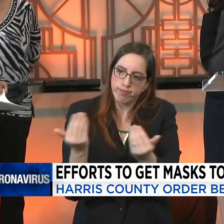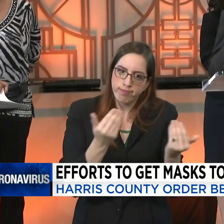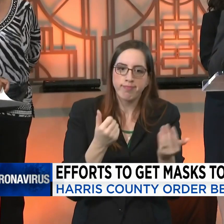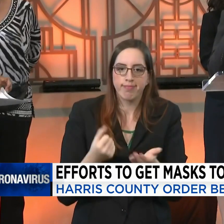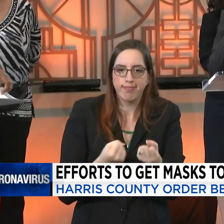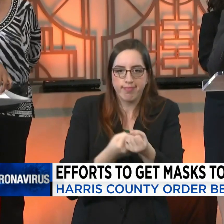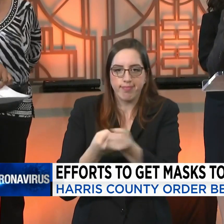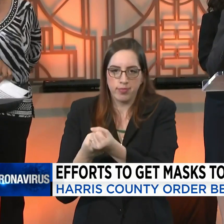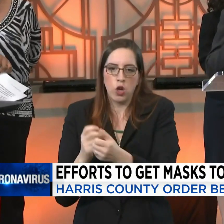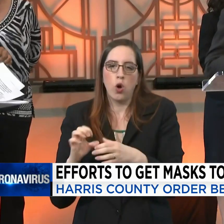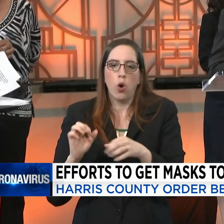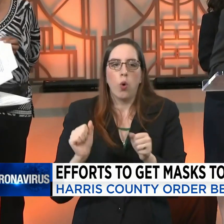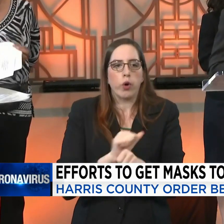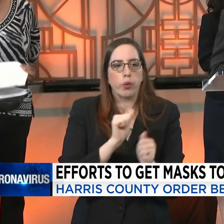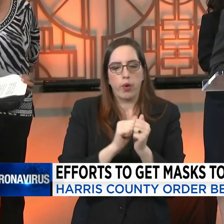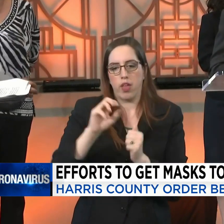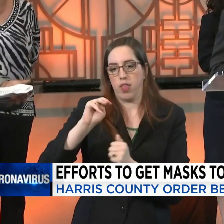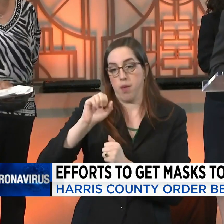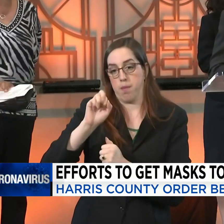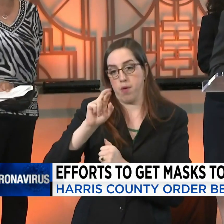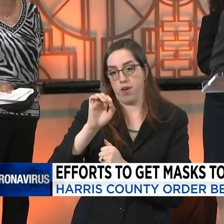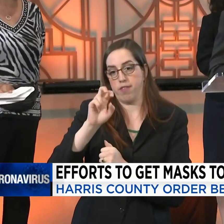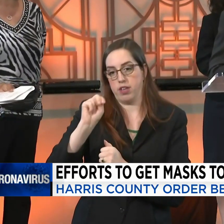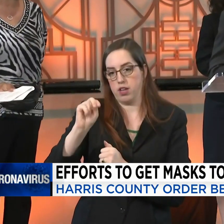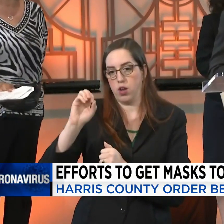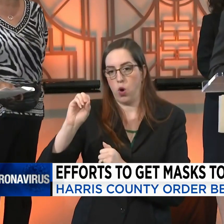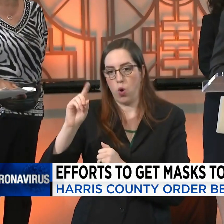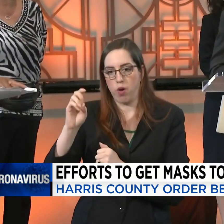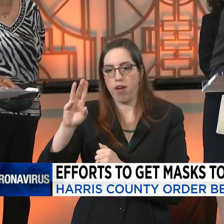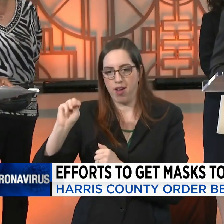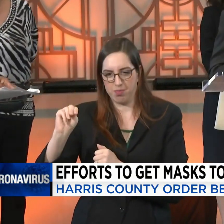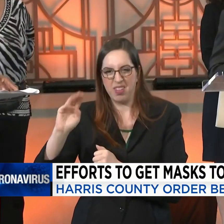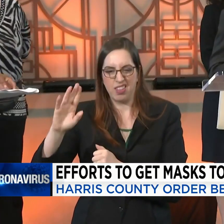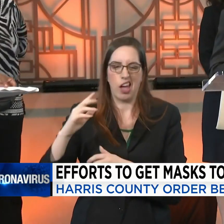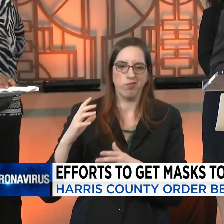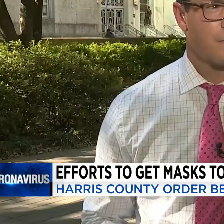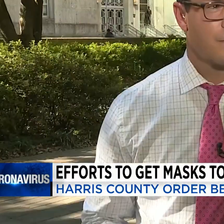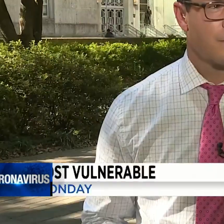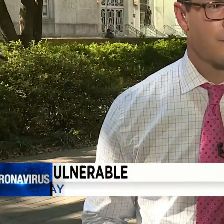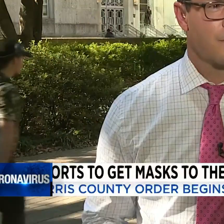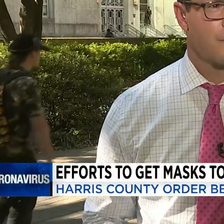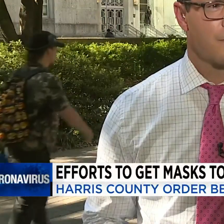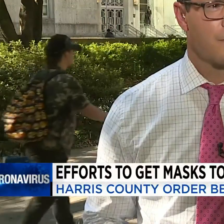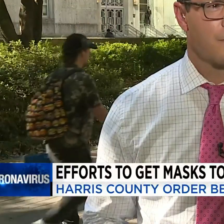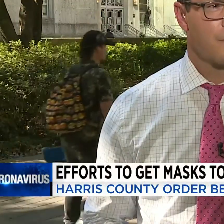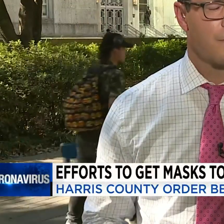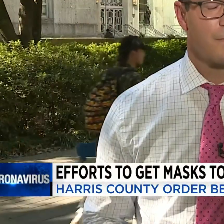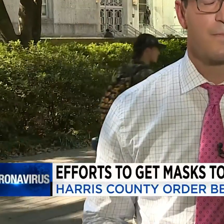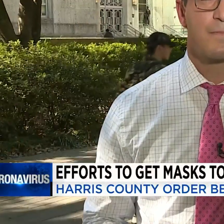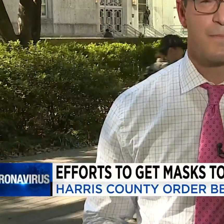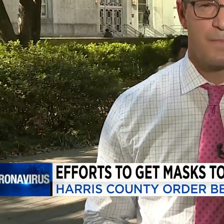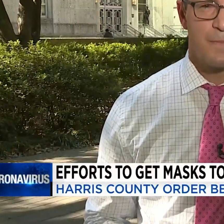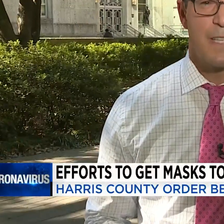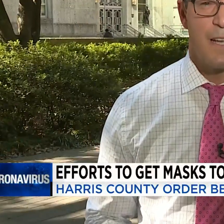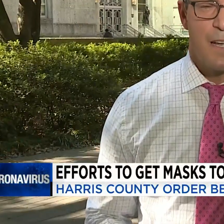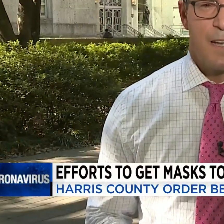that we don’t leave any of these individuals behind and to these individuals behind and to lead lead this effort, I’ve asked several this effort, I’ve asked several of 5 my directors to